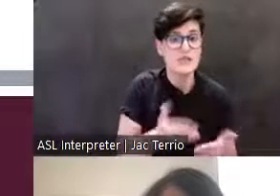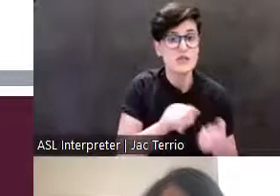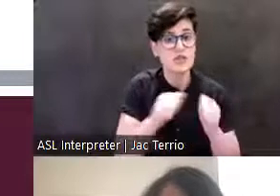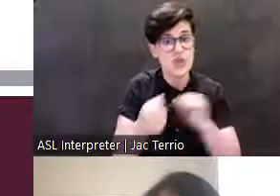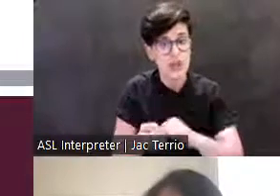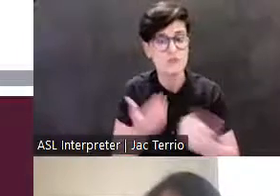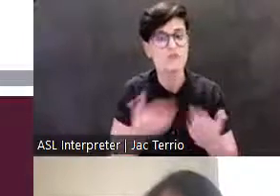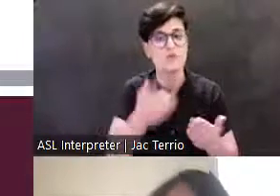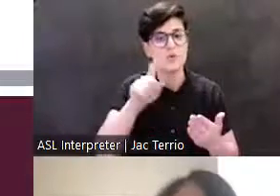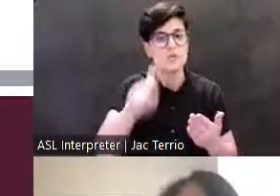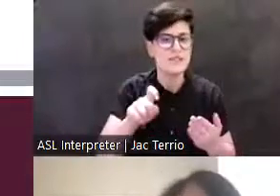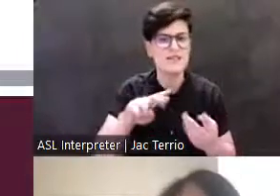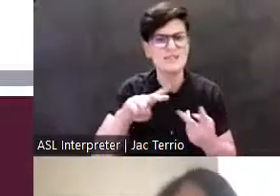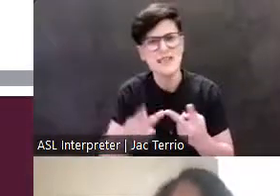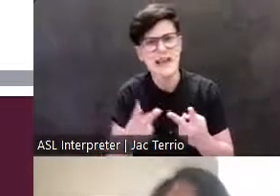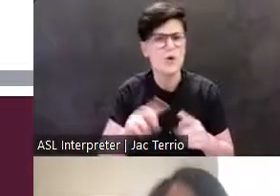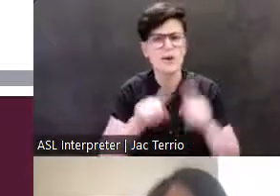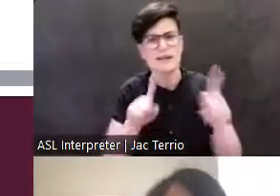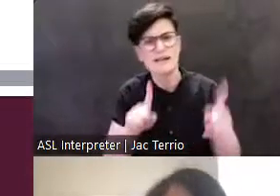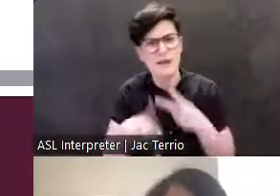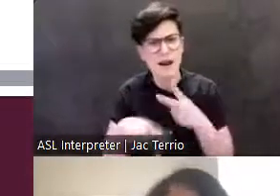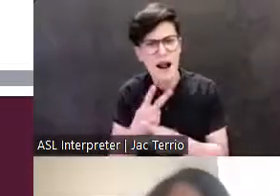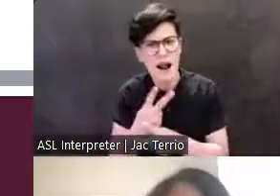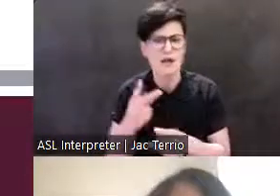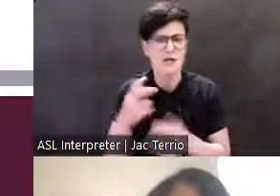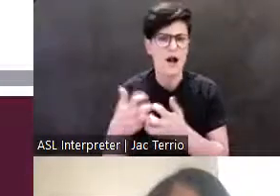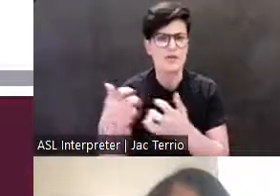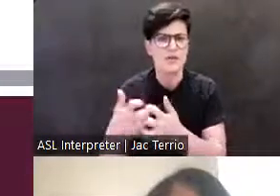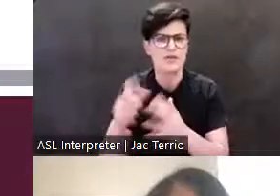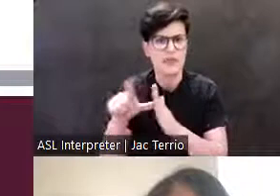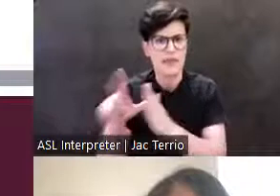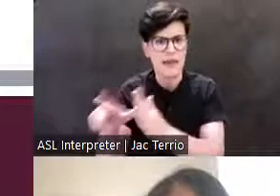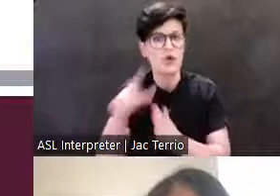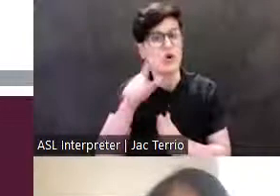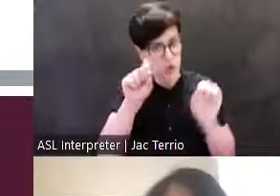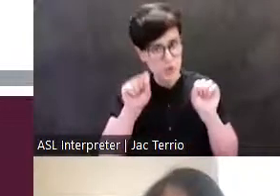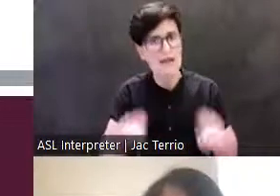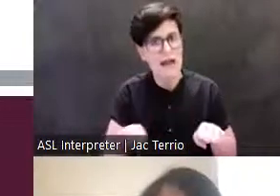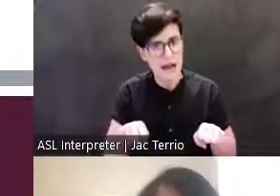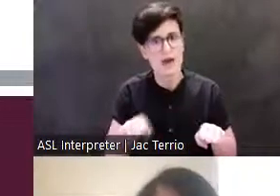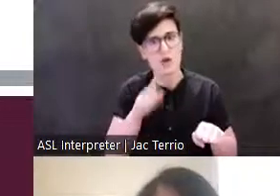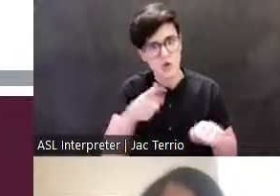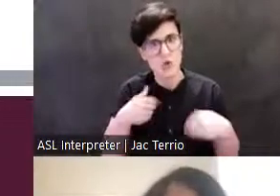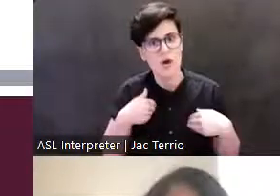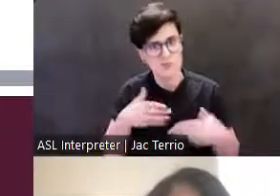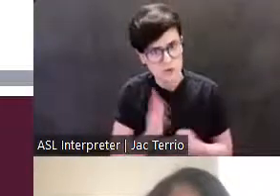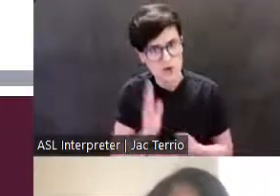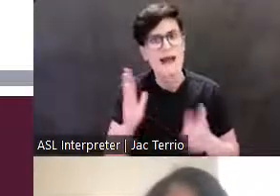It is okay to ask for that later on. That is a little bit about reasonable cognitions.